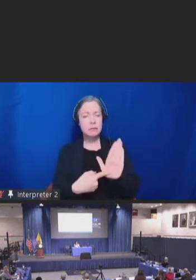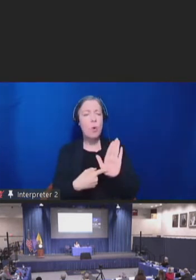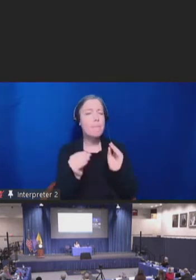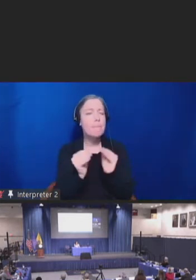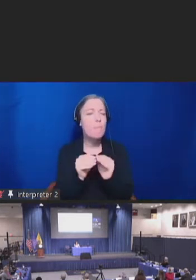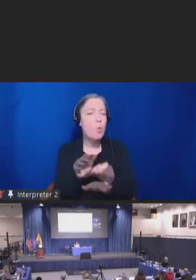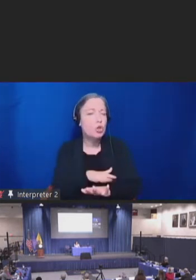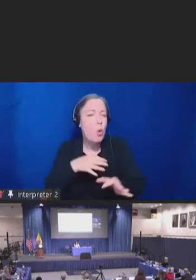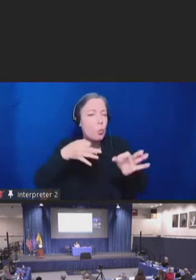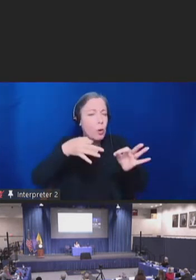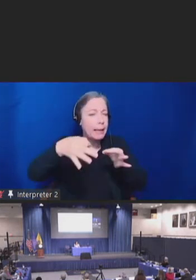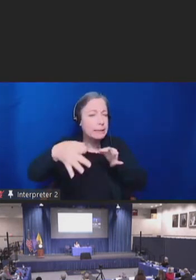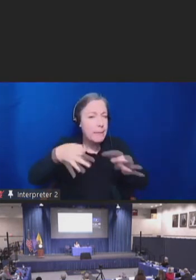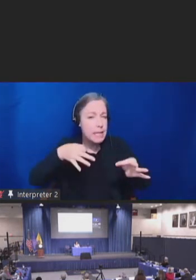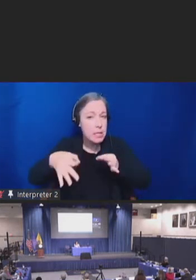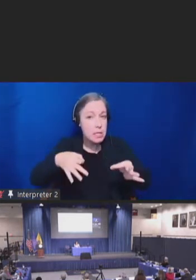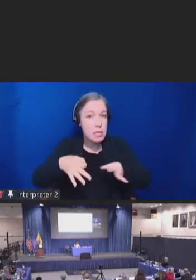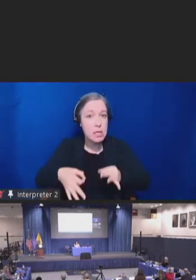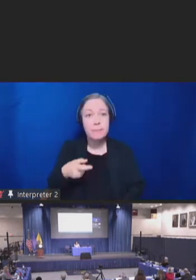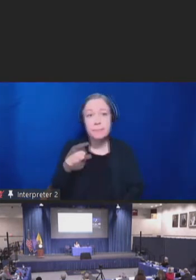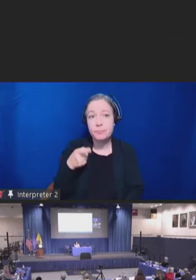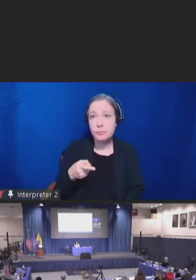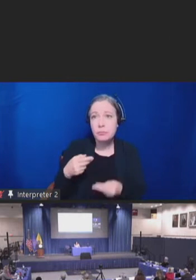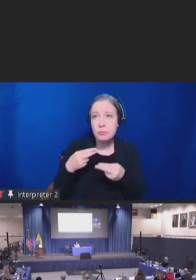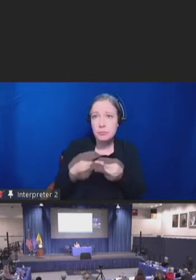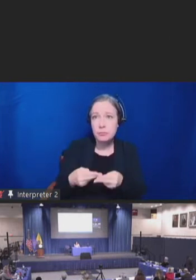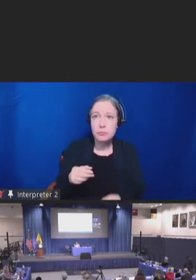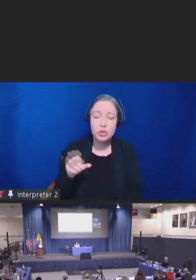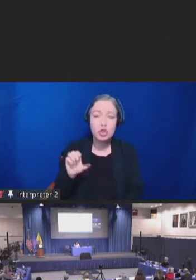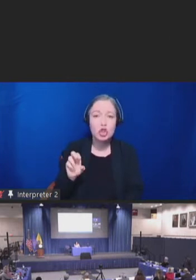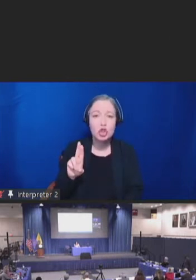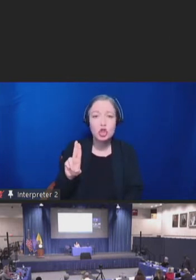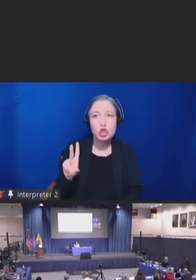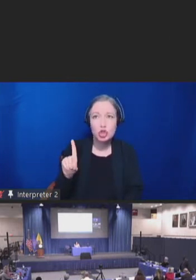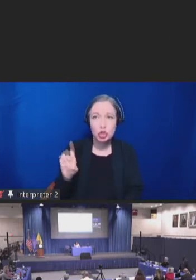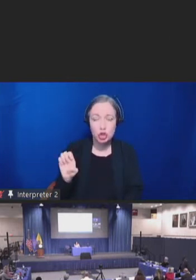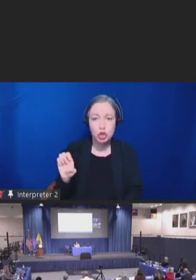This is the crude incidence rate of asthma by quantity of vaccine-associated aluminum.